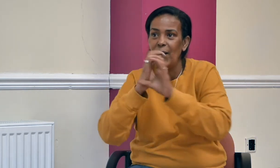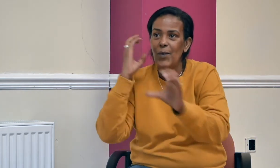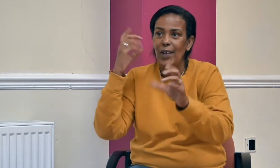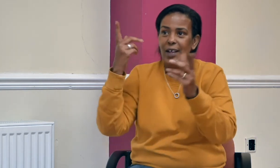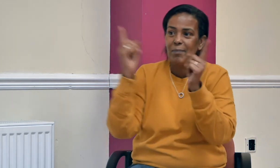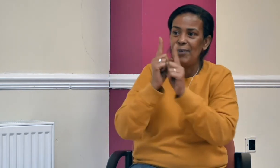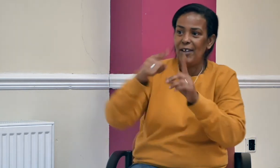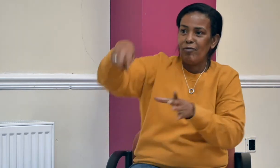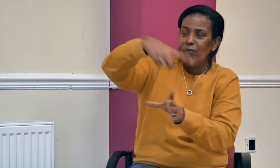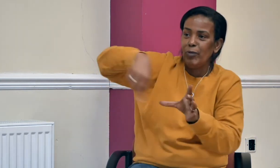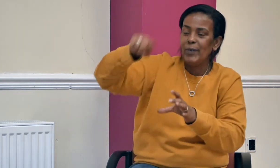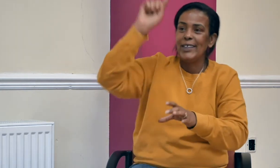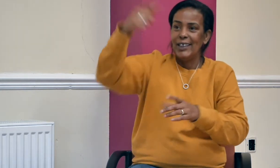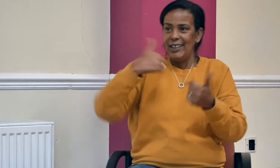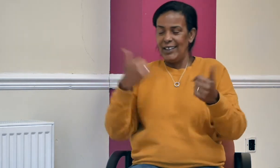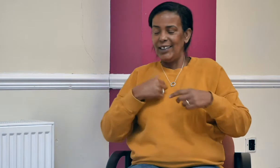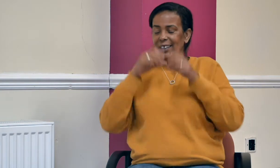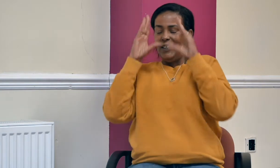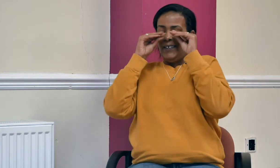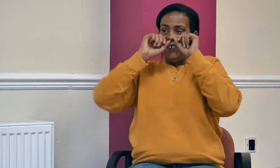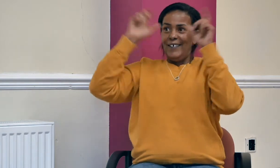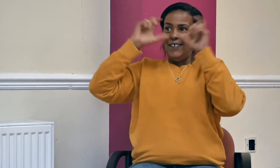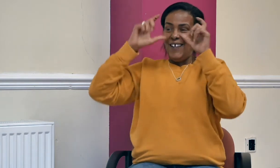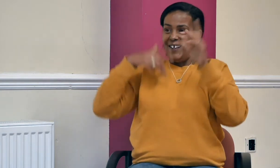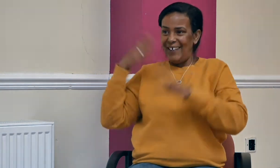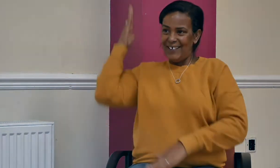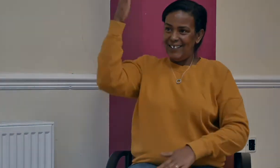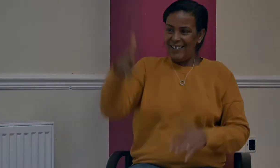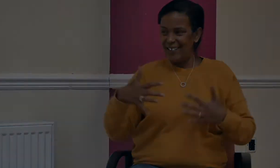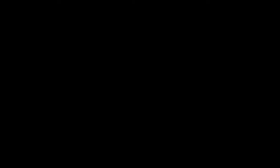for the details like how we would get there - meet at the roundabout for the coach. Then on the day, we were ready to go!